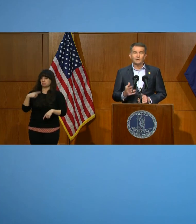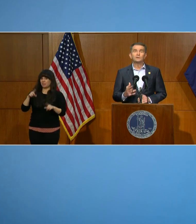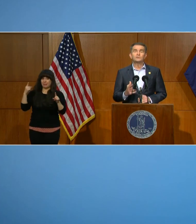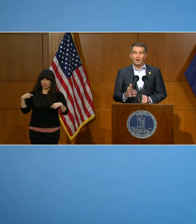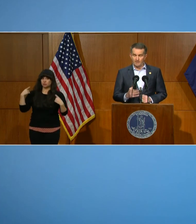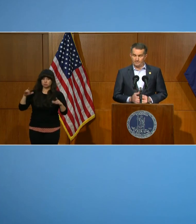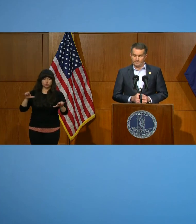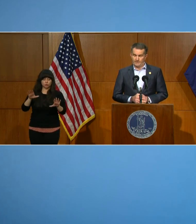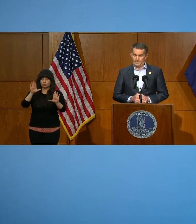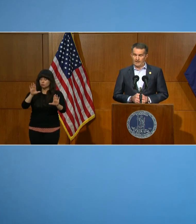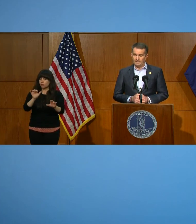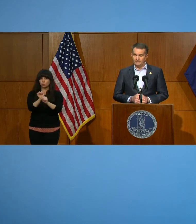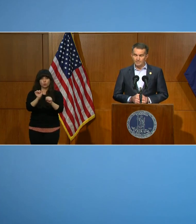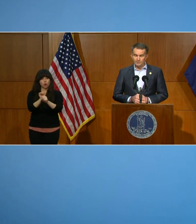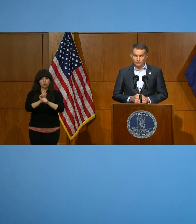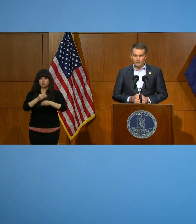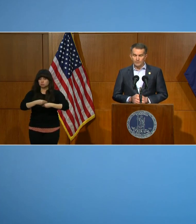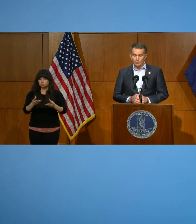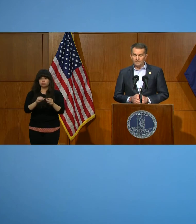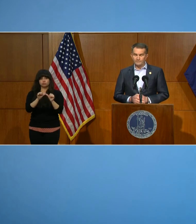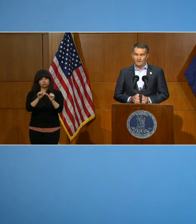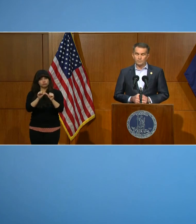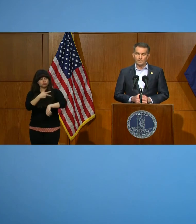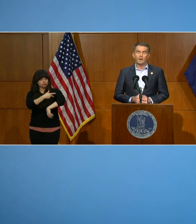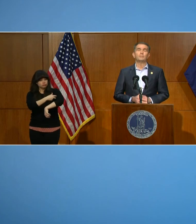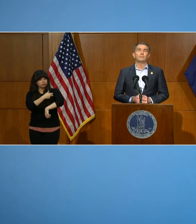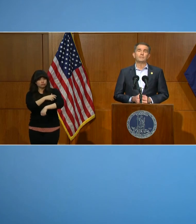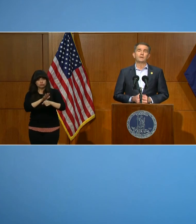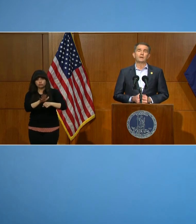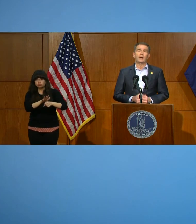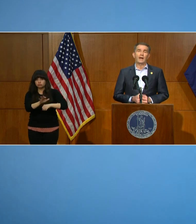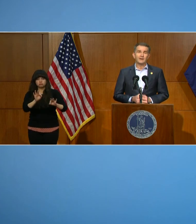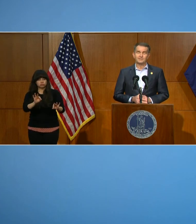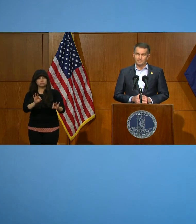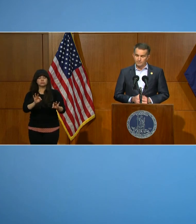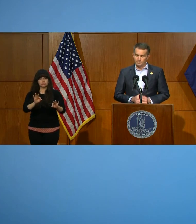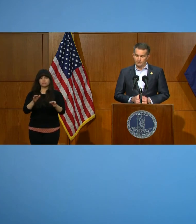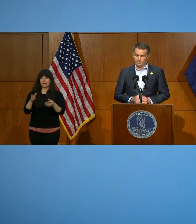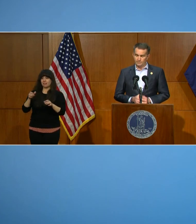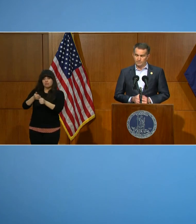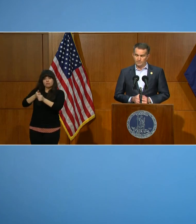CARE FACILITIES. THEY'VE BEEN DOING A GOOD JOB. AND THEY'VE